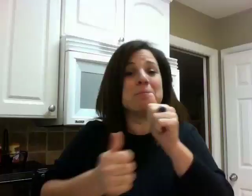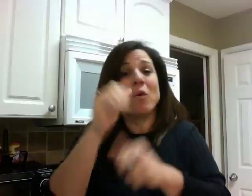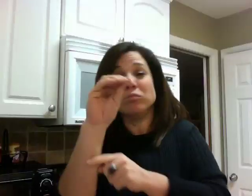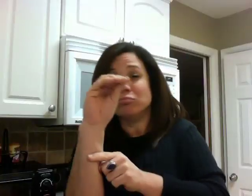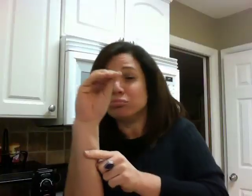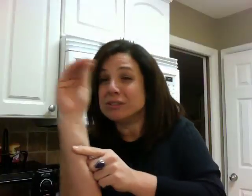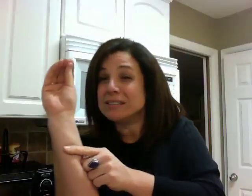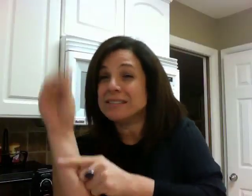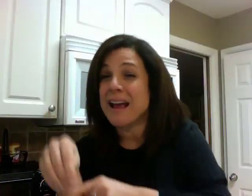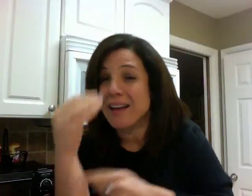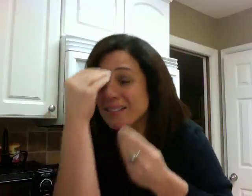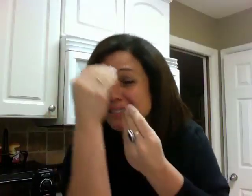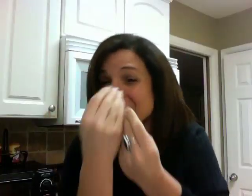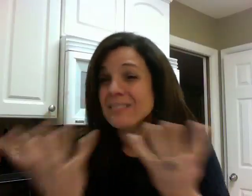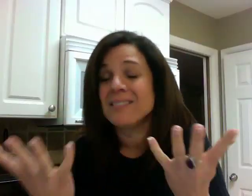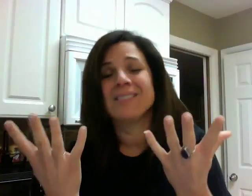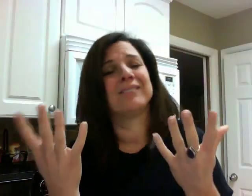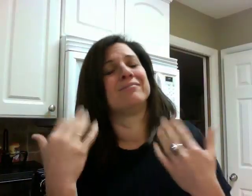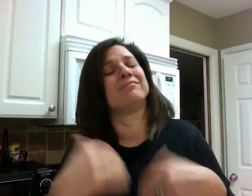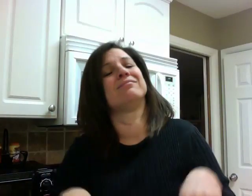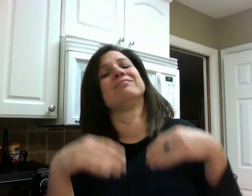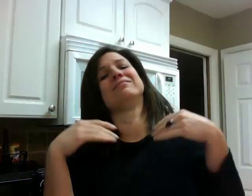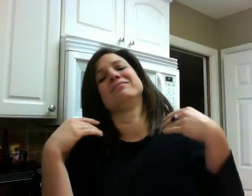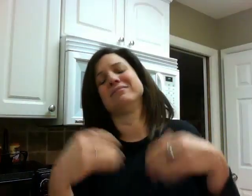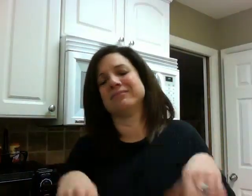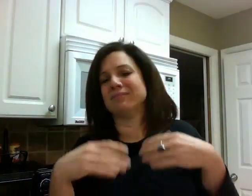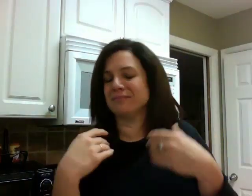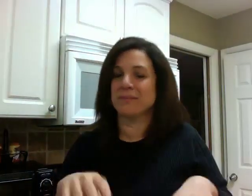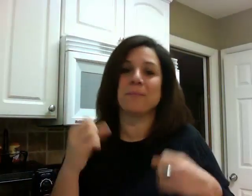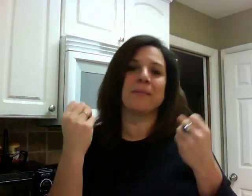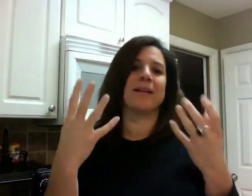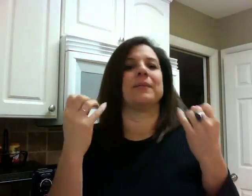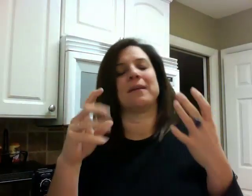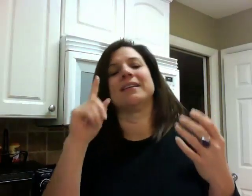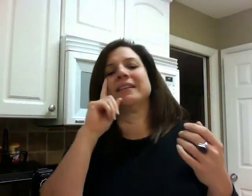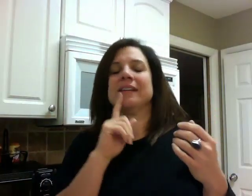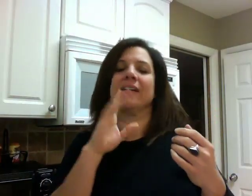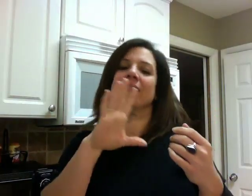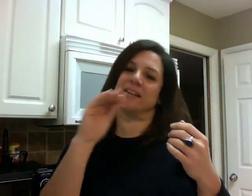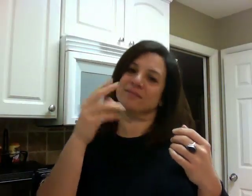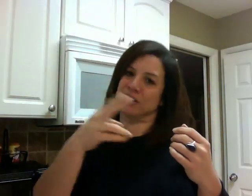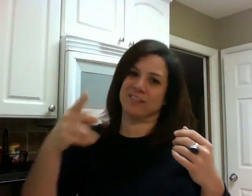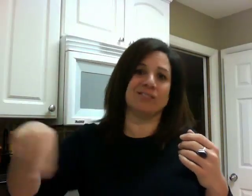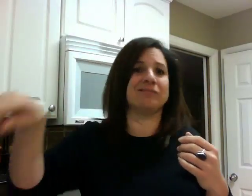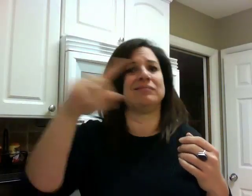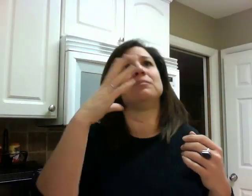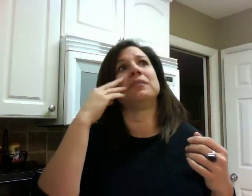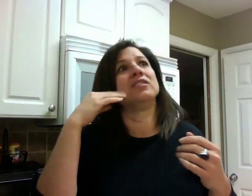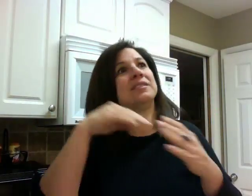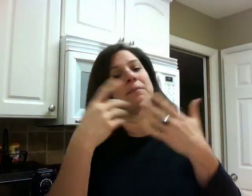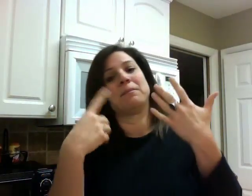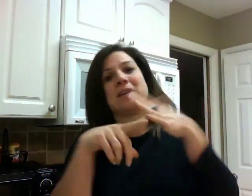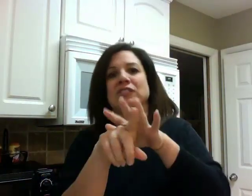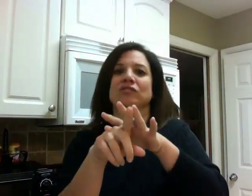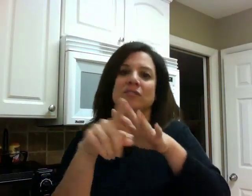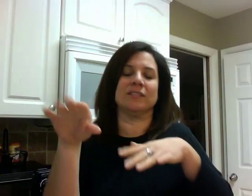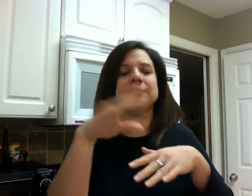I had experienced it so many times! Most of the percent, oh yes, of Deaf and hard of hearing experiences in mainstream